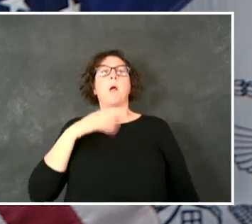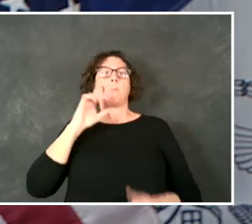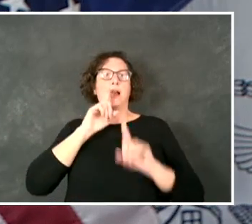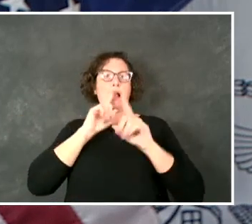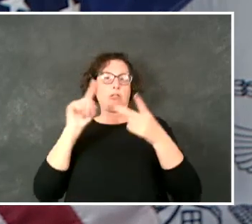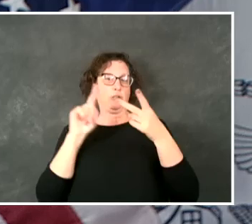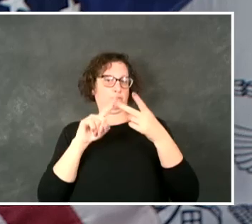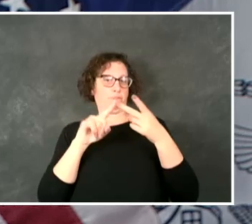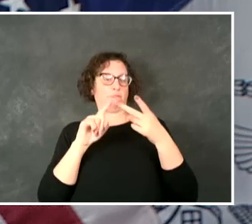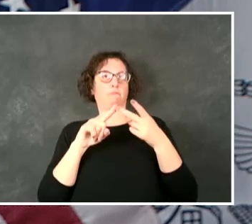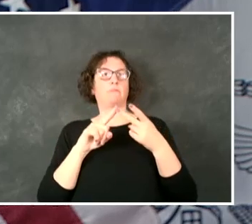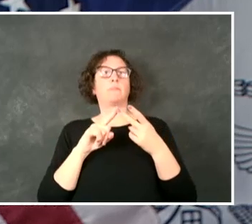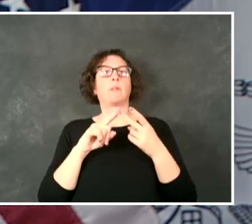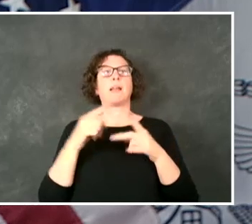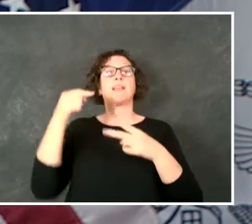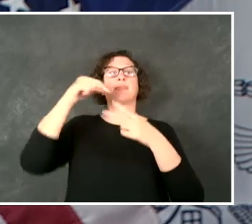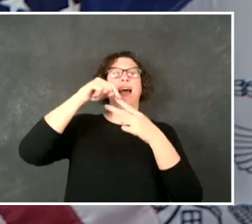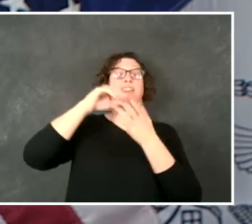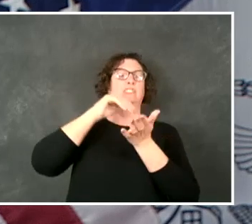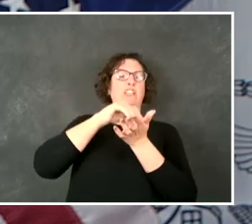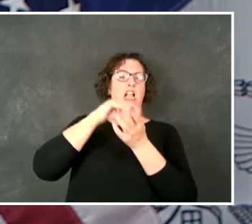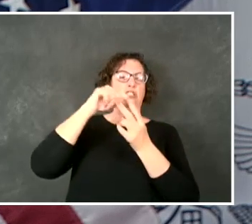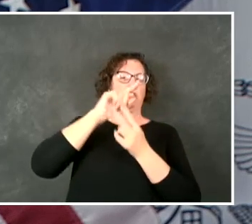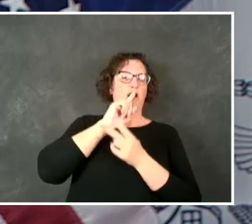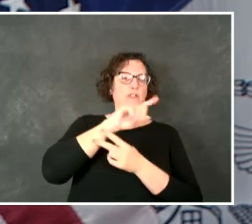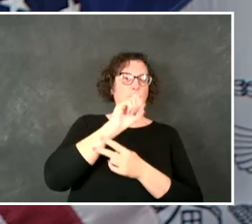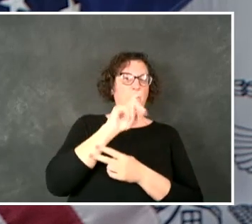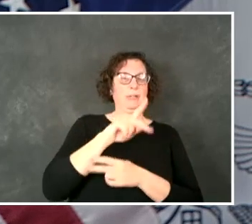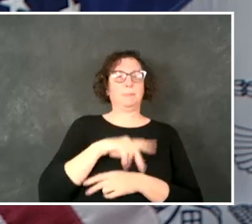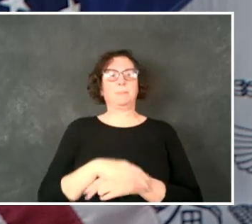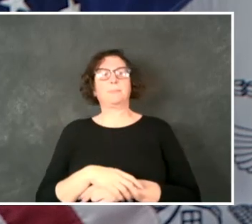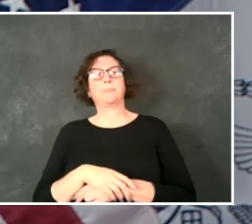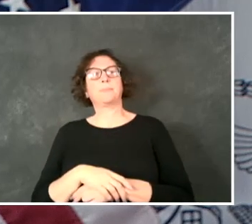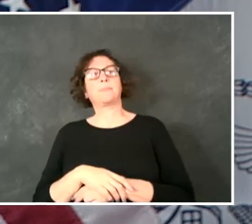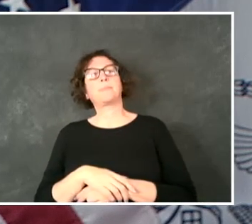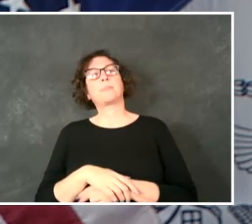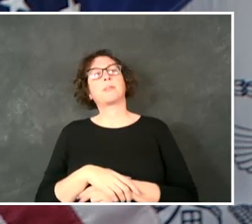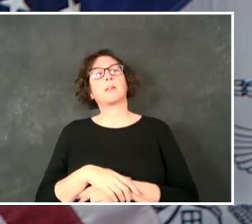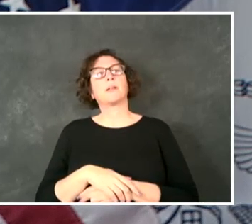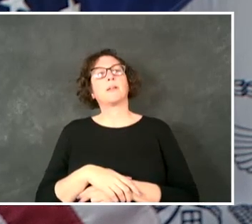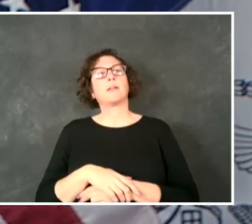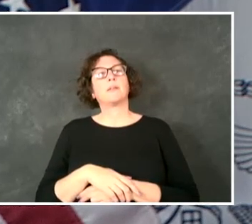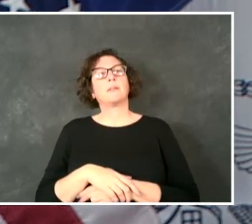AND I'LL TURN TO THE DOCTORS ON THE SELF-SWAP